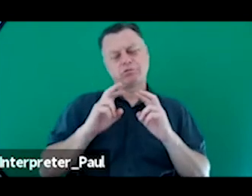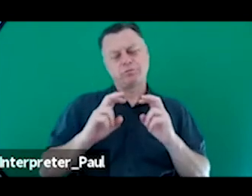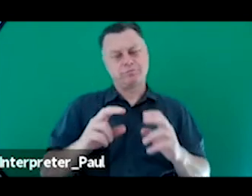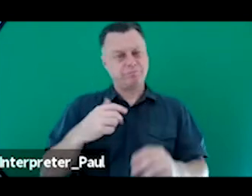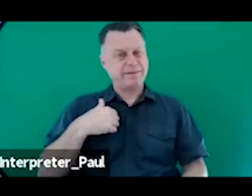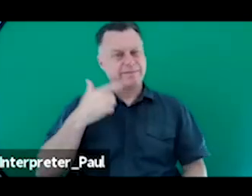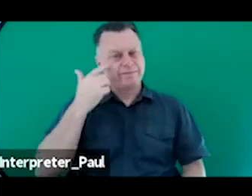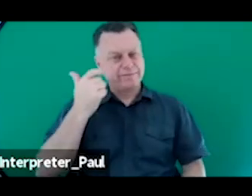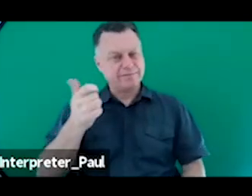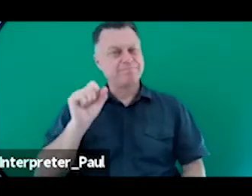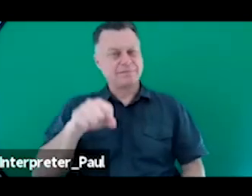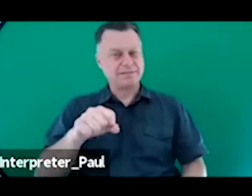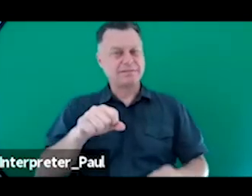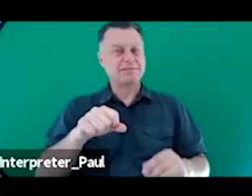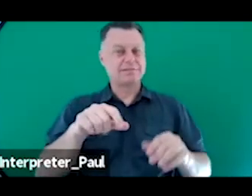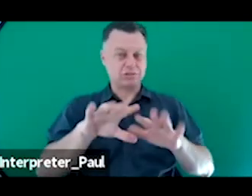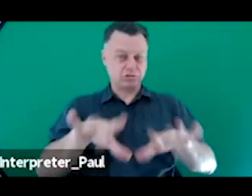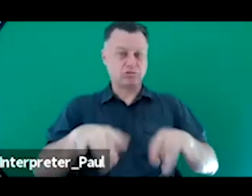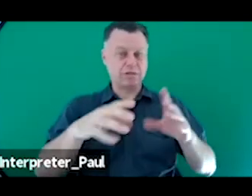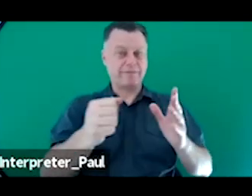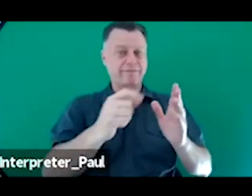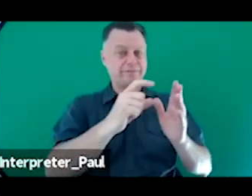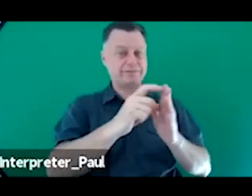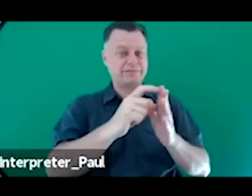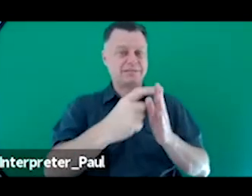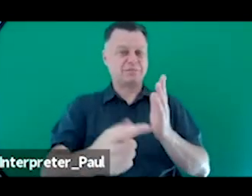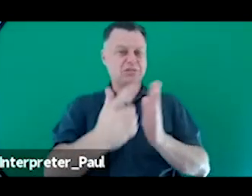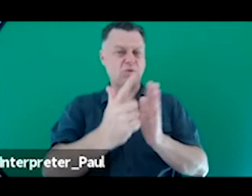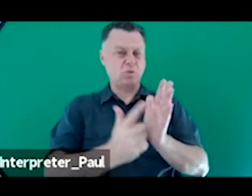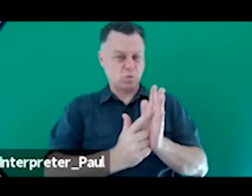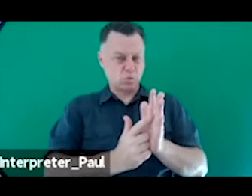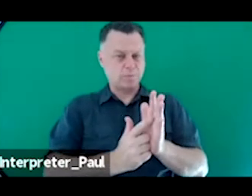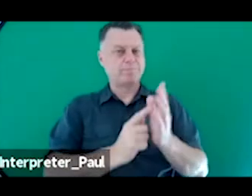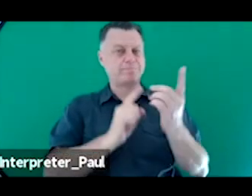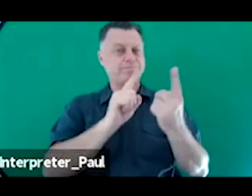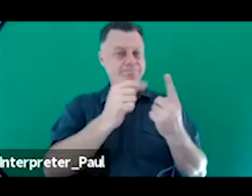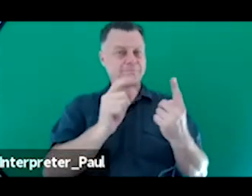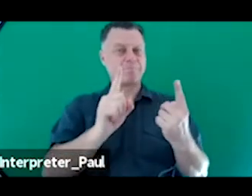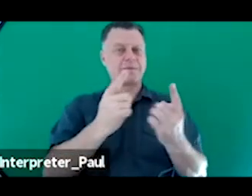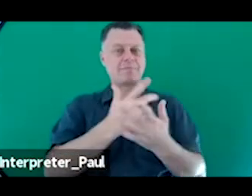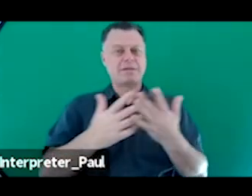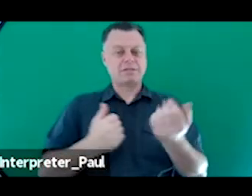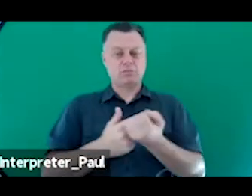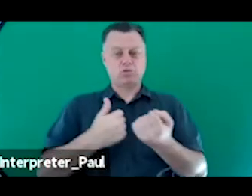there is the disability law in Australia, a lot of the supports that we offer don't have the force of